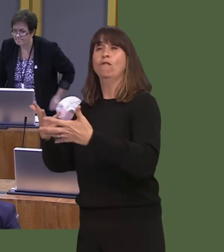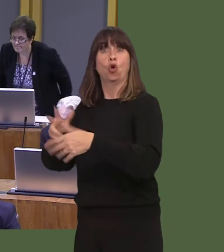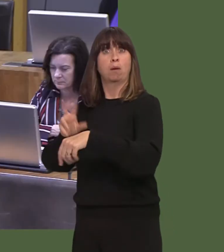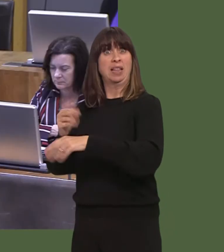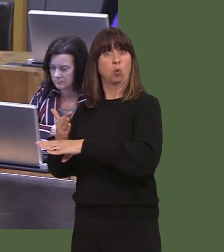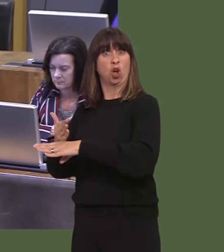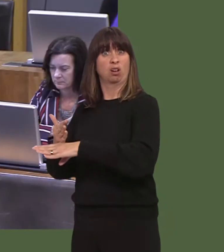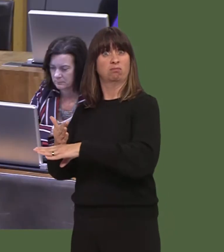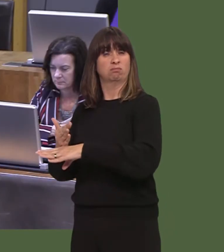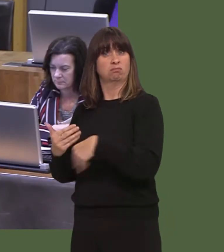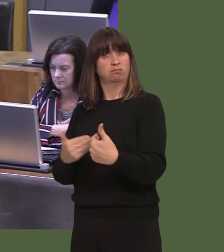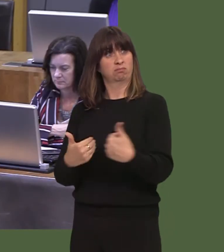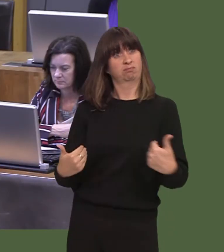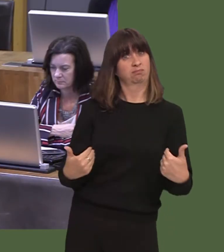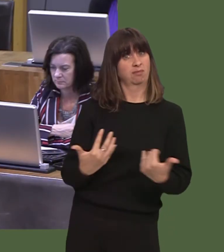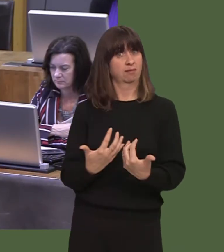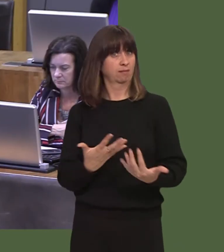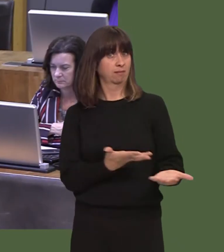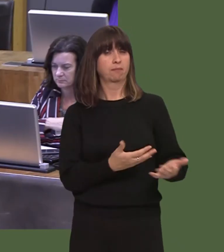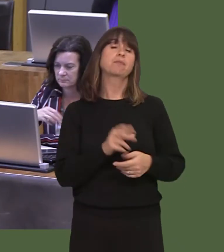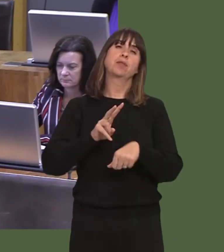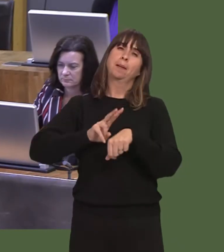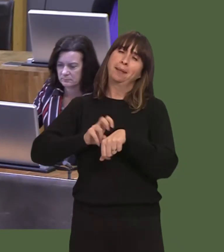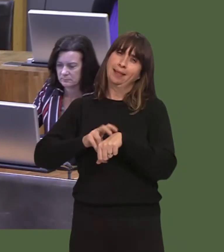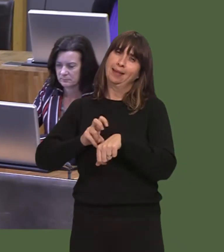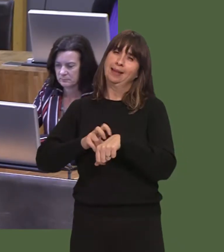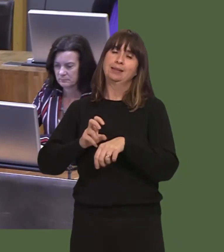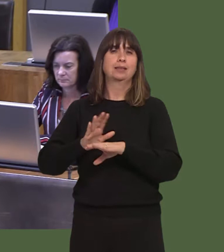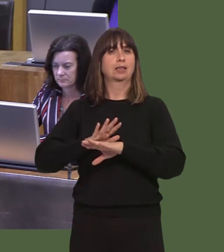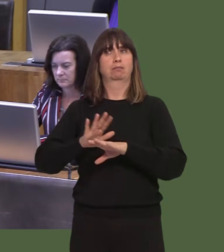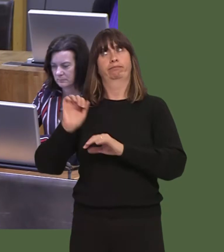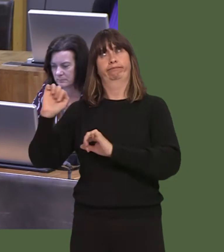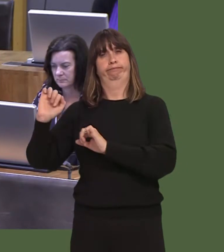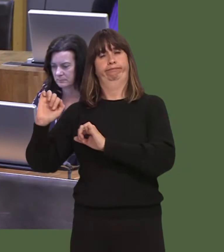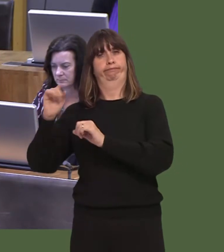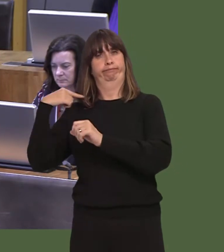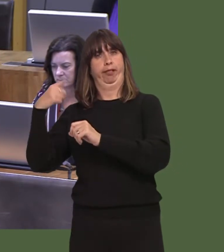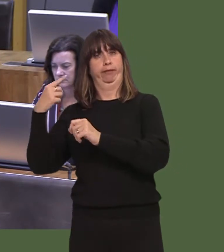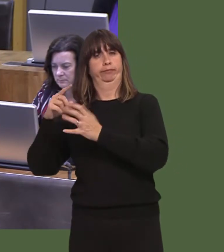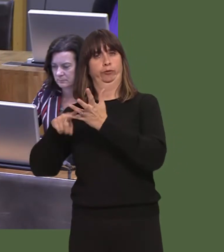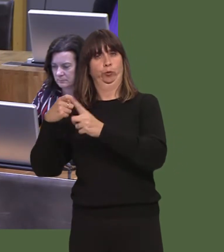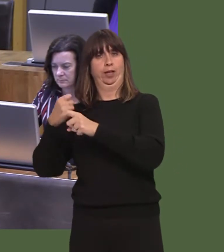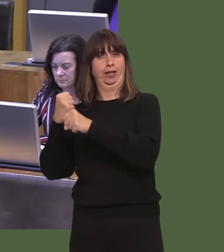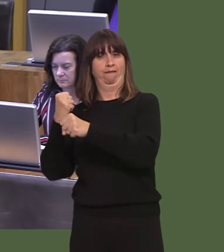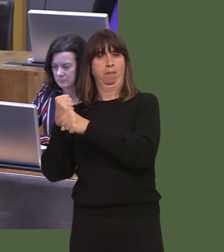Carwyn Jones AM: Of course, policing is a non-devolved service; mental health provision is devolved.